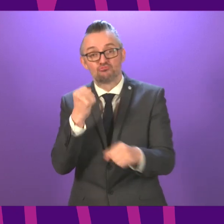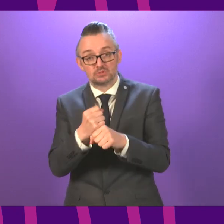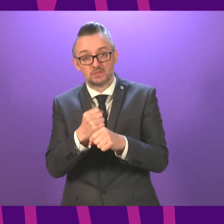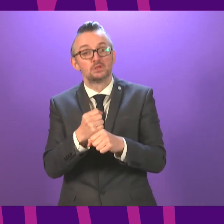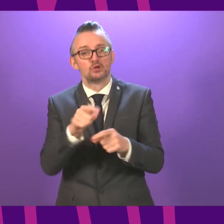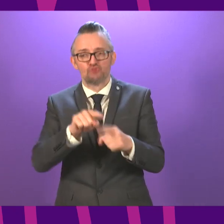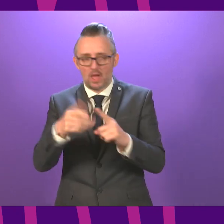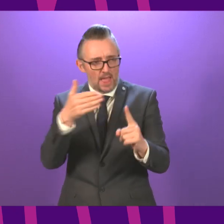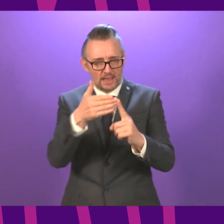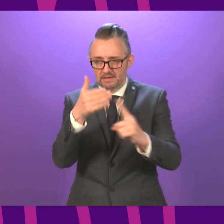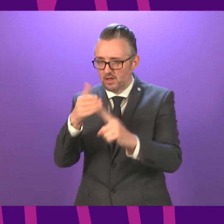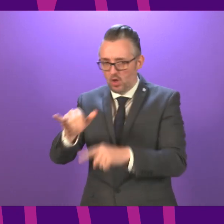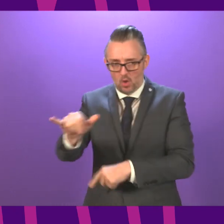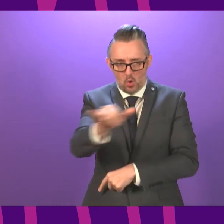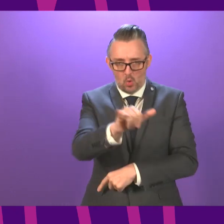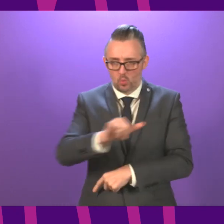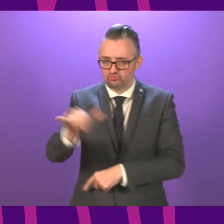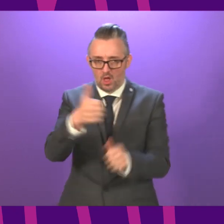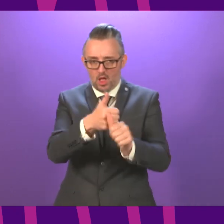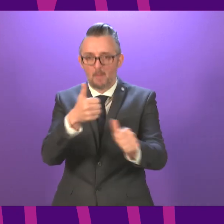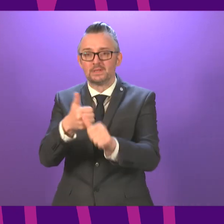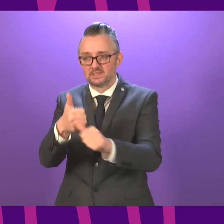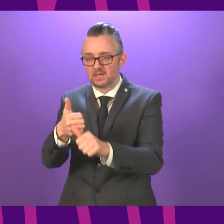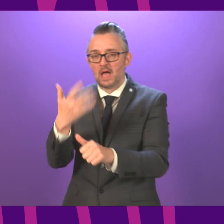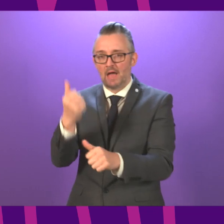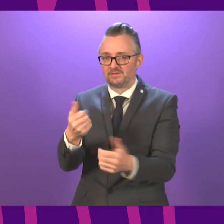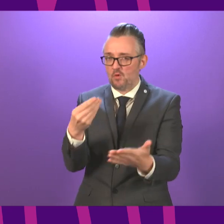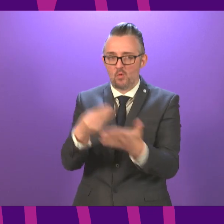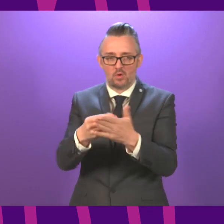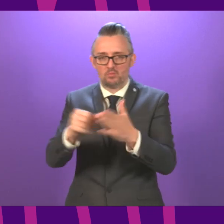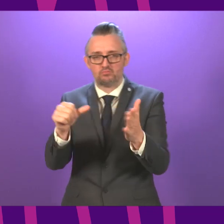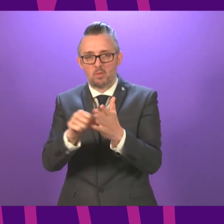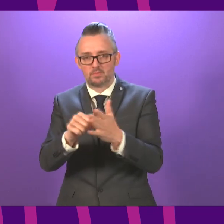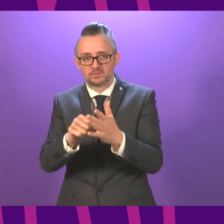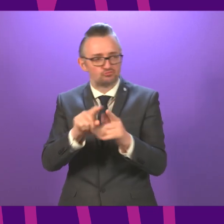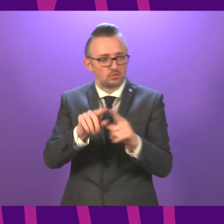encounter operational and financial challenges as a result of both EU exit and Covid-19,